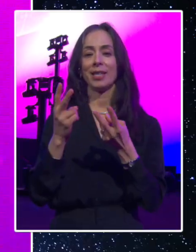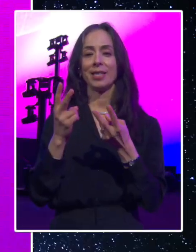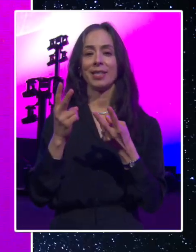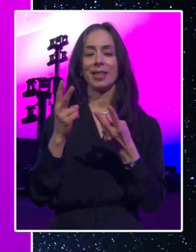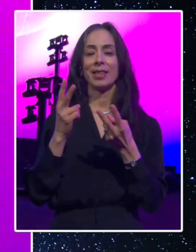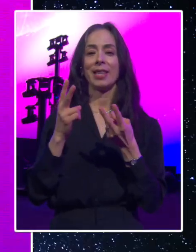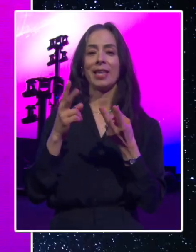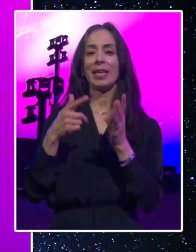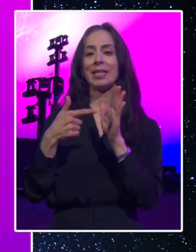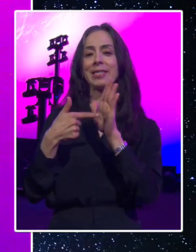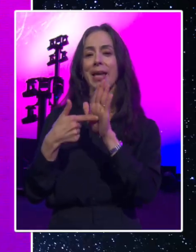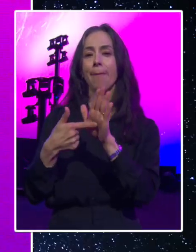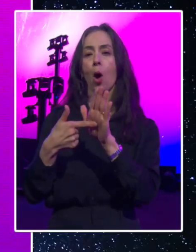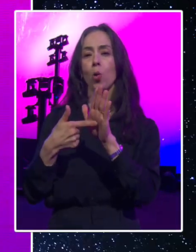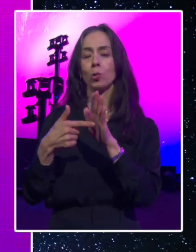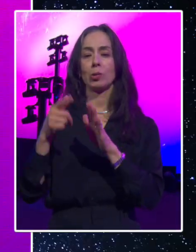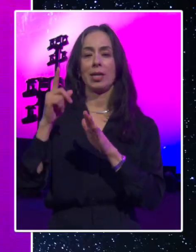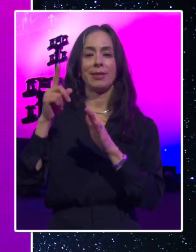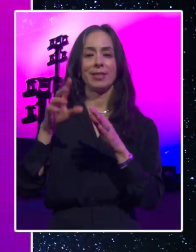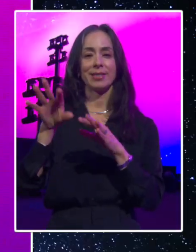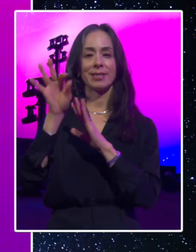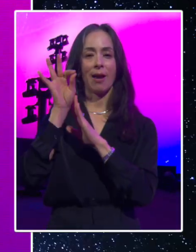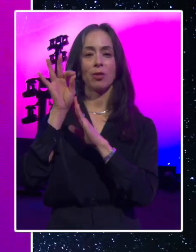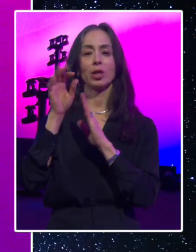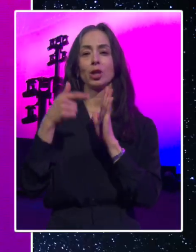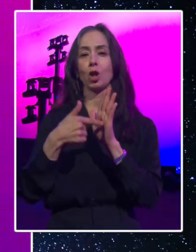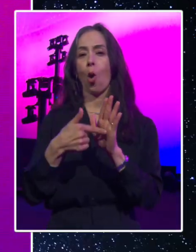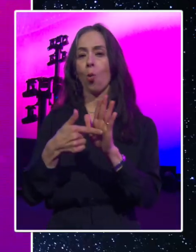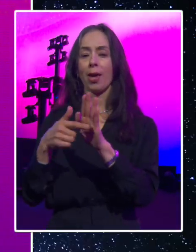and visit the many demos in the Discover showcase,